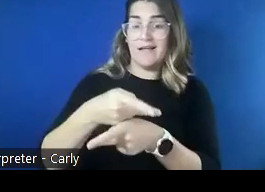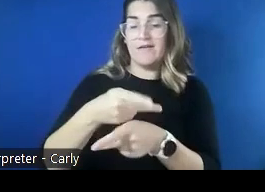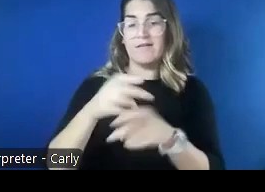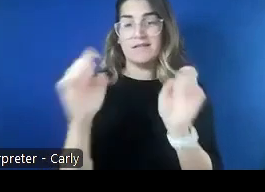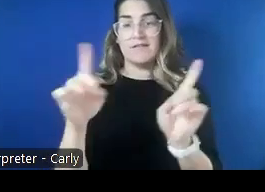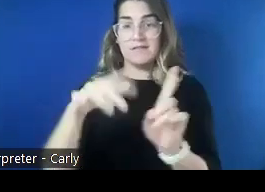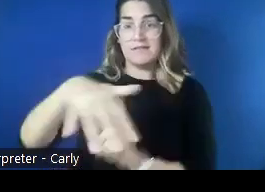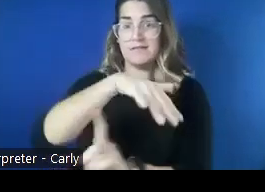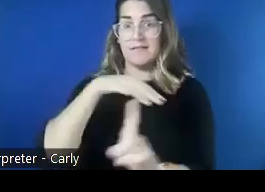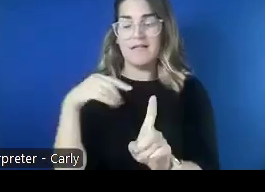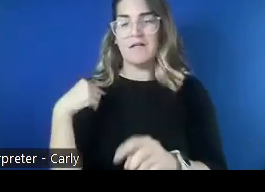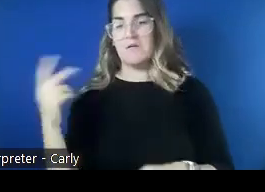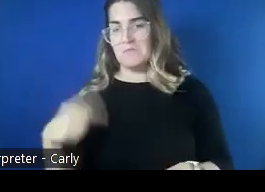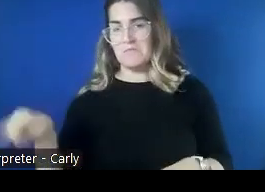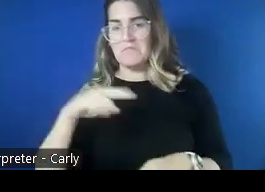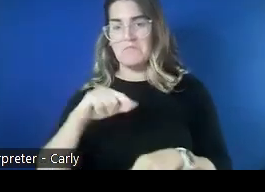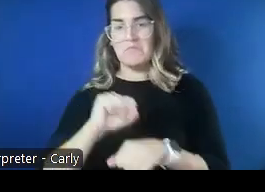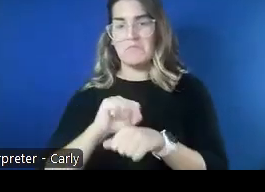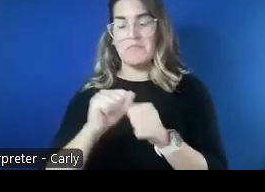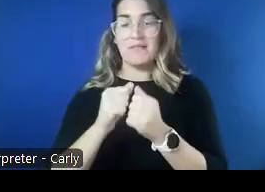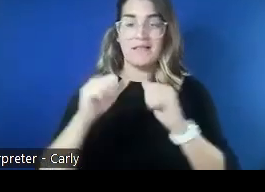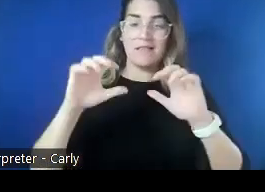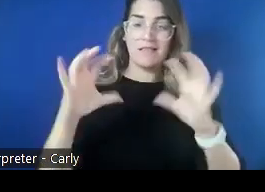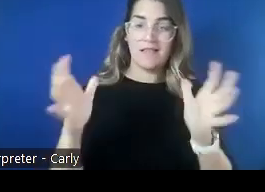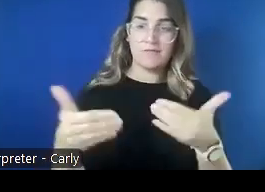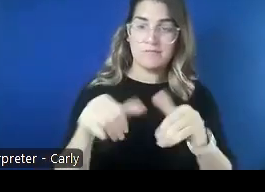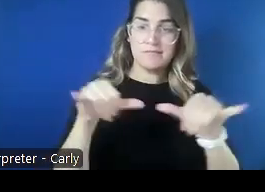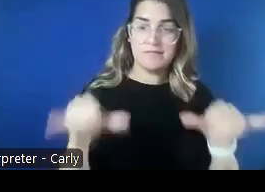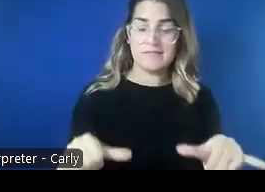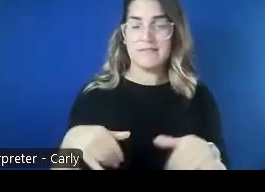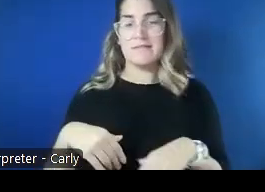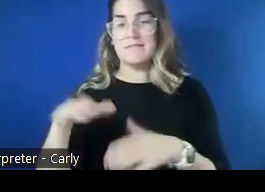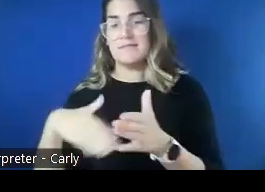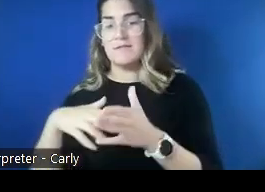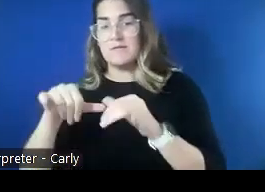are working with classroom systems center systems family systems um on behalf of a